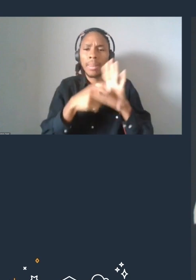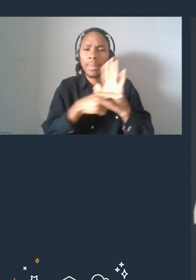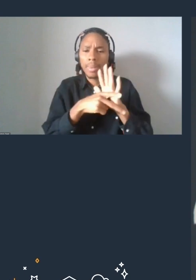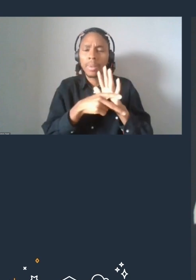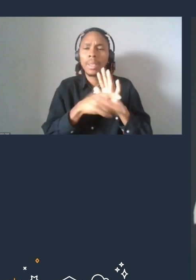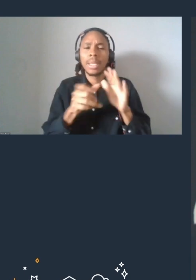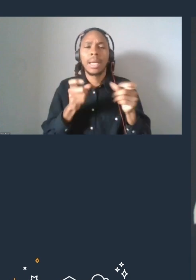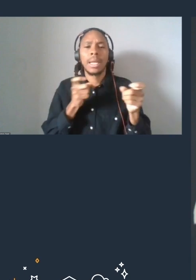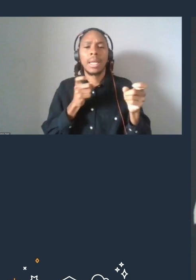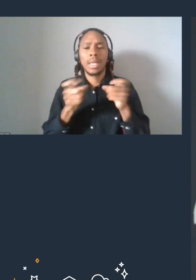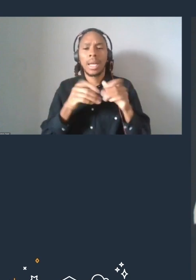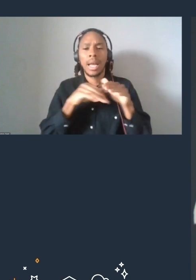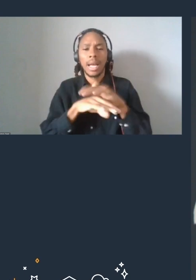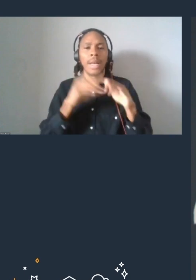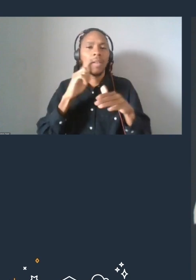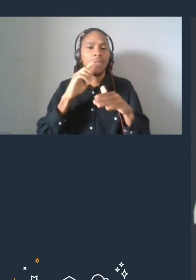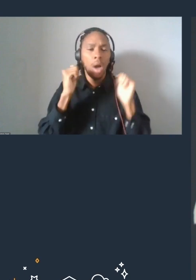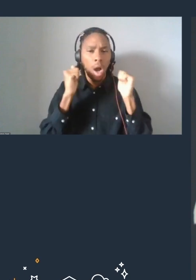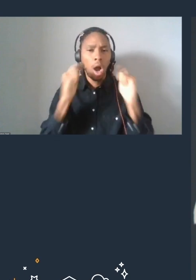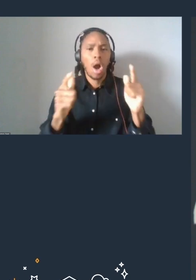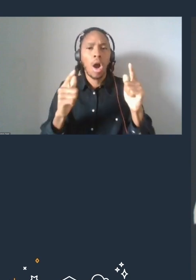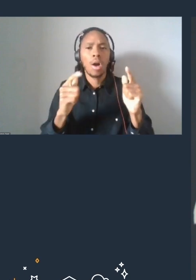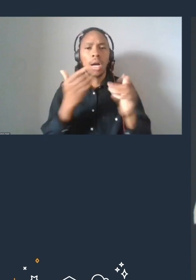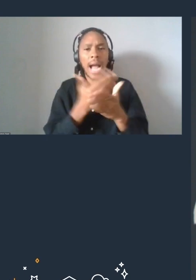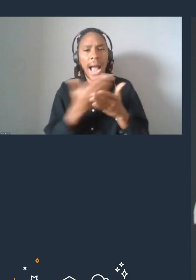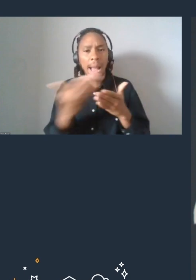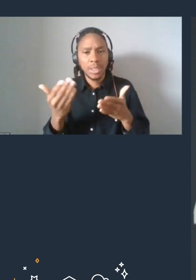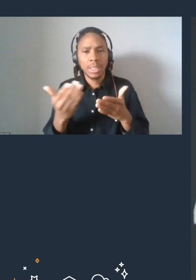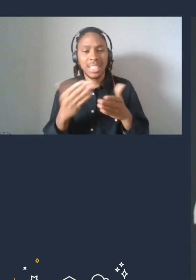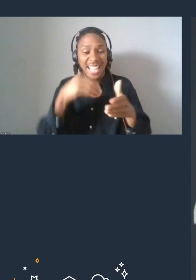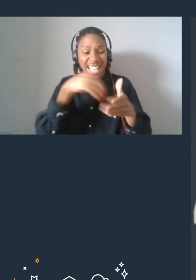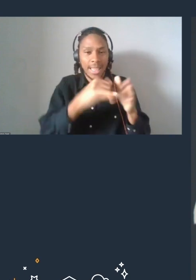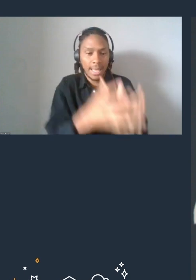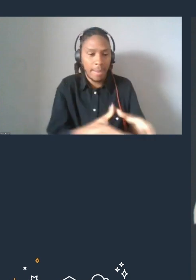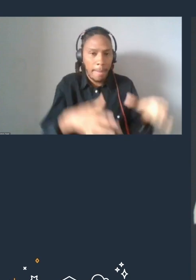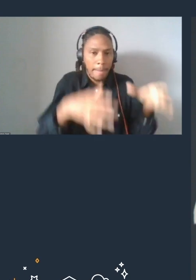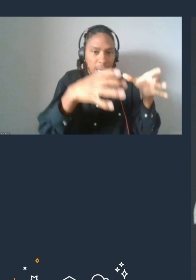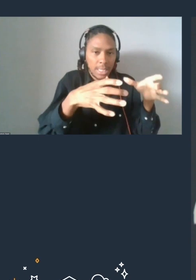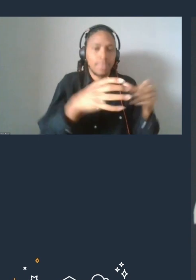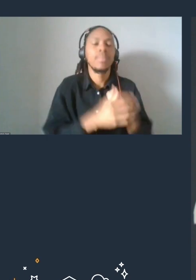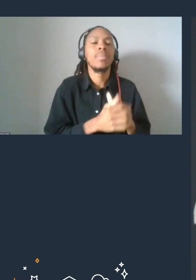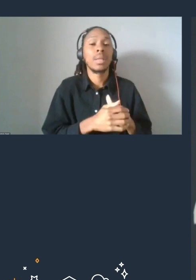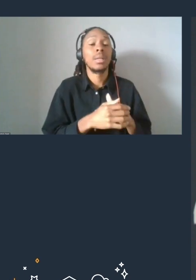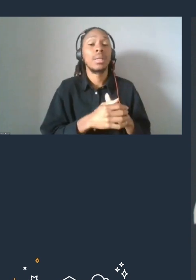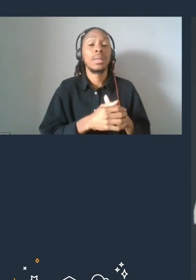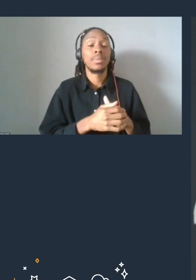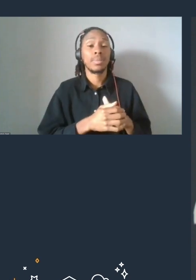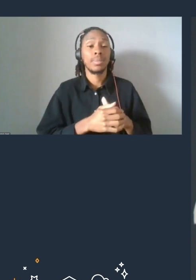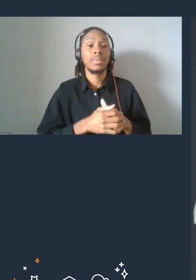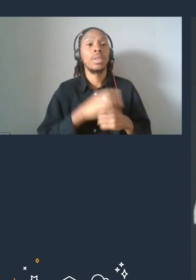for all the objects within that bucket and you can simply ensure that your management